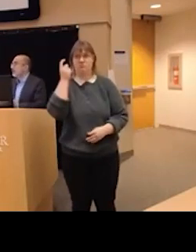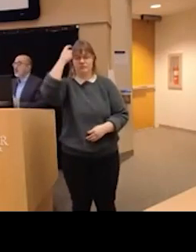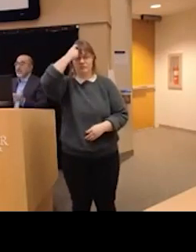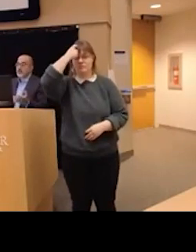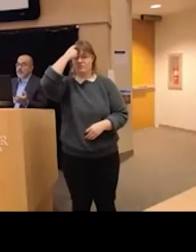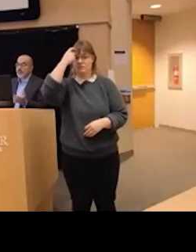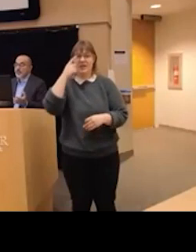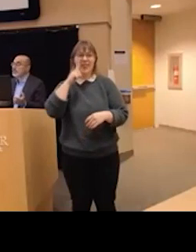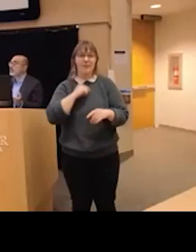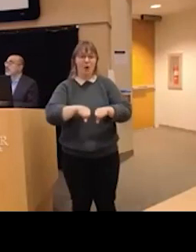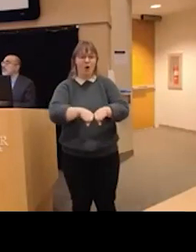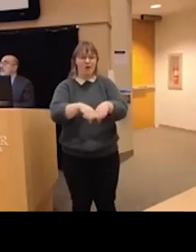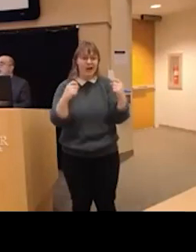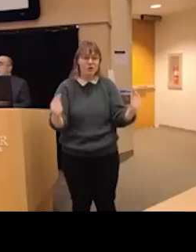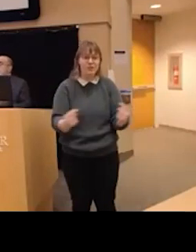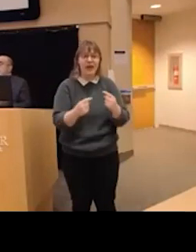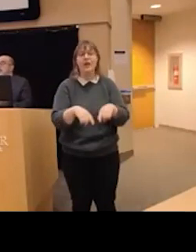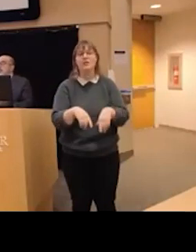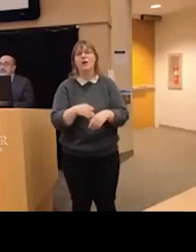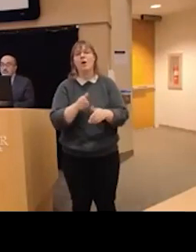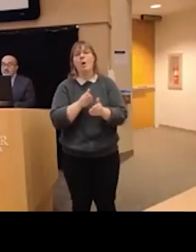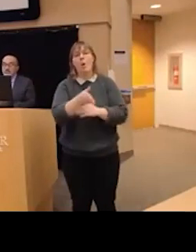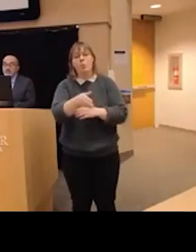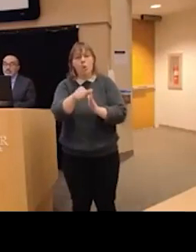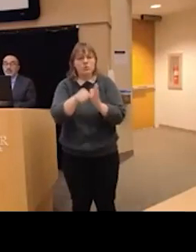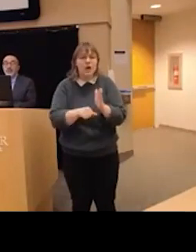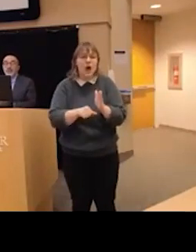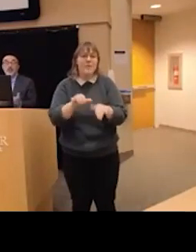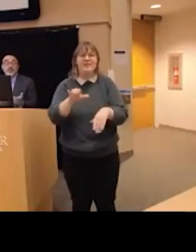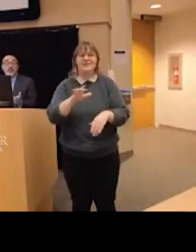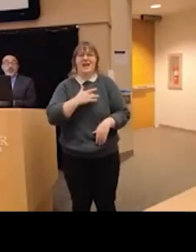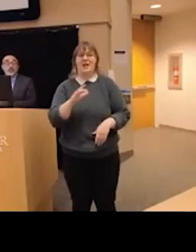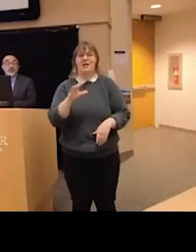think about fracture pain routine postoperative pain that's class notive pain neuropathic pain so